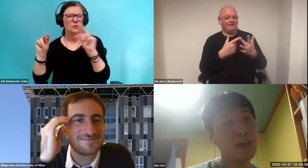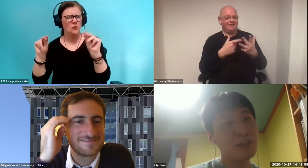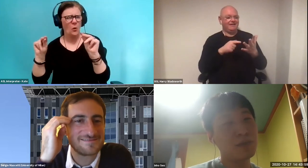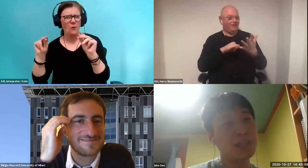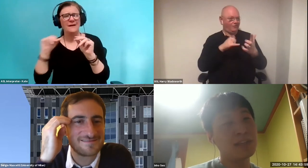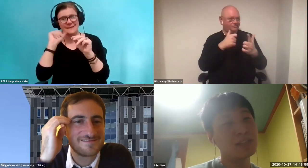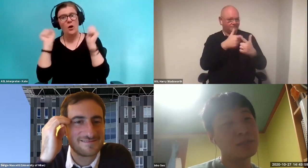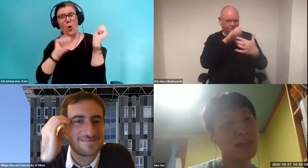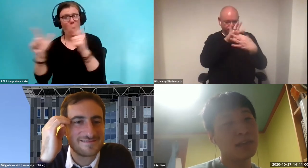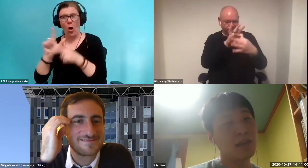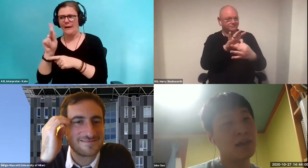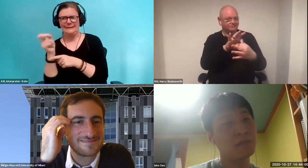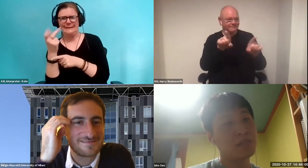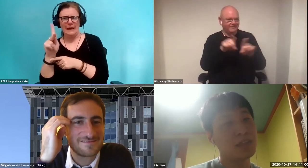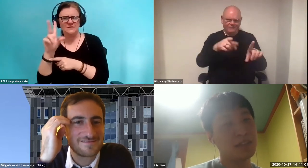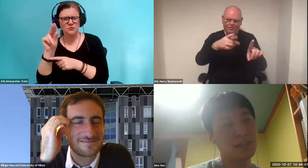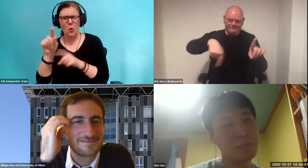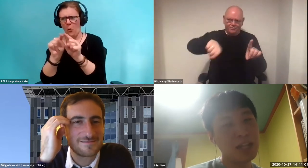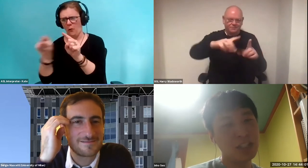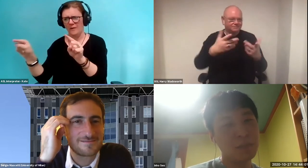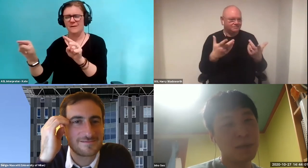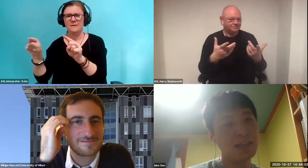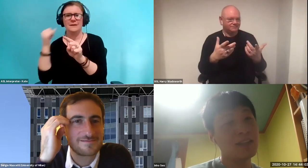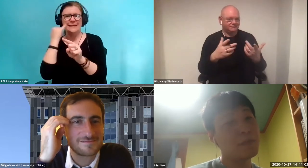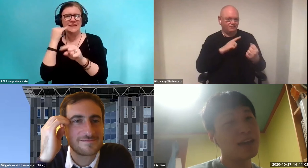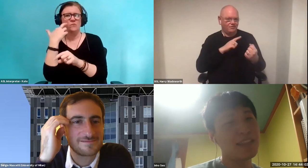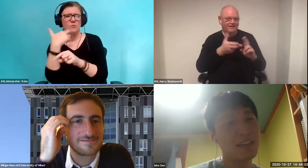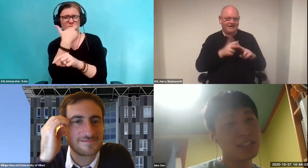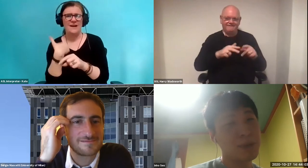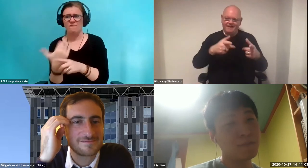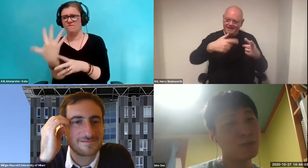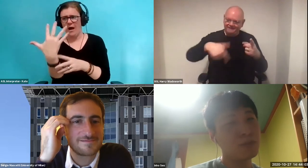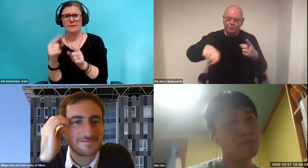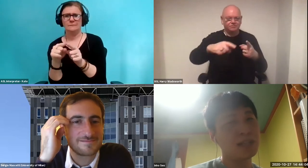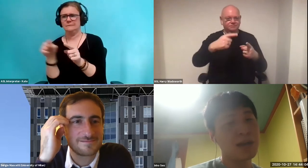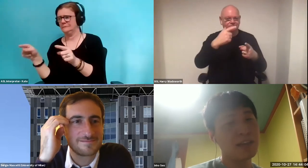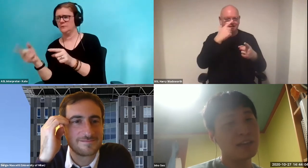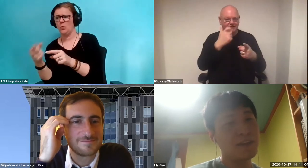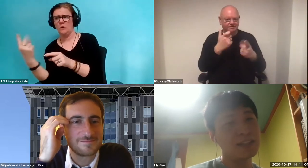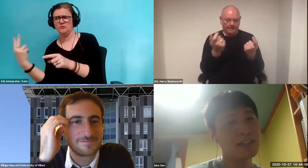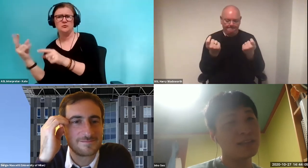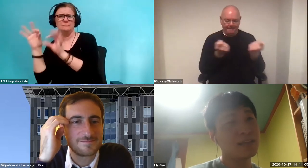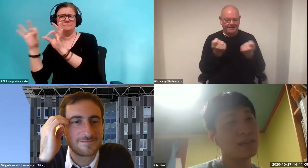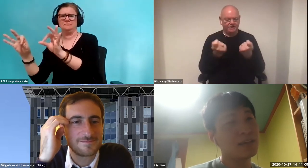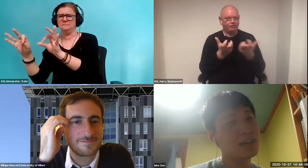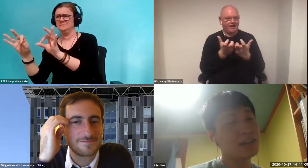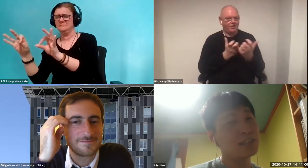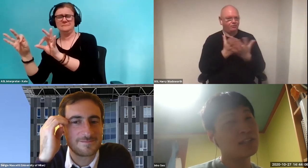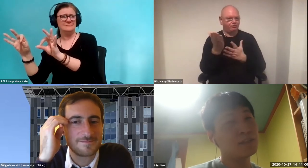everyone can can um can manage it by buy their smartphone by their device then yeah it is is